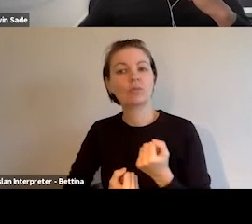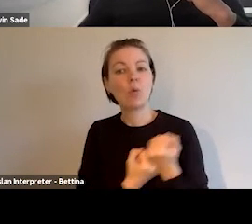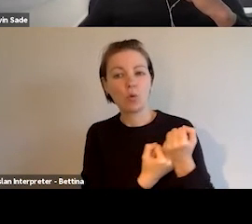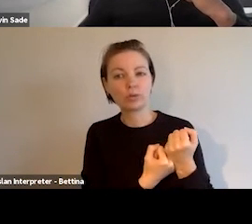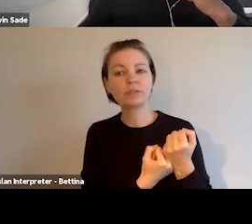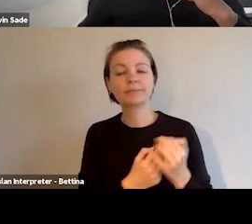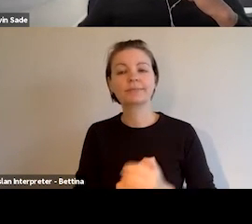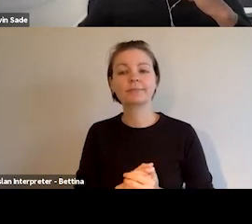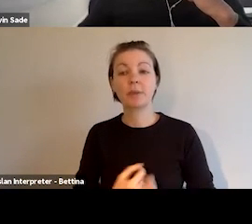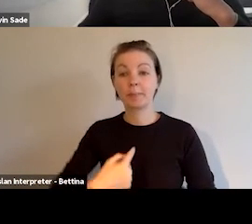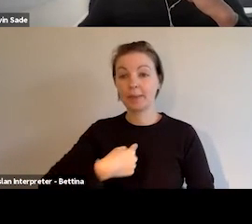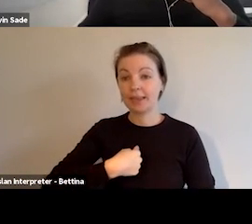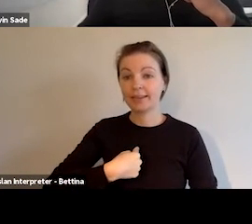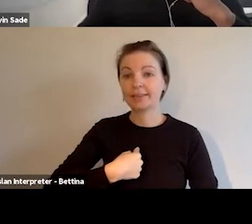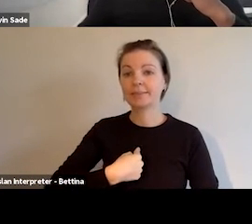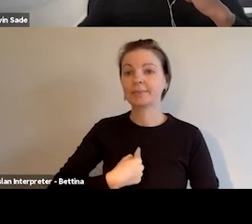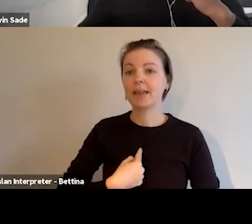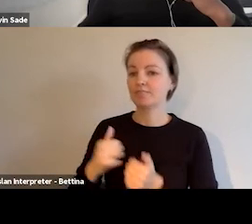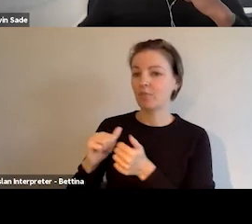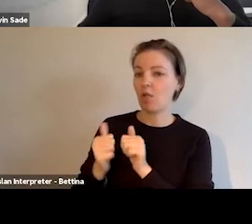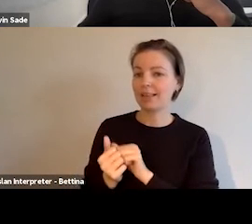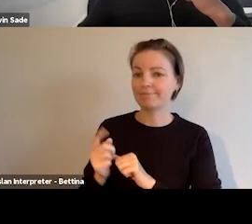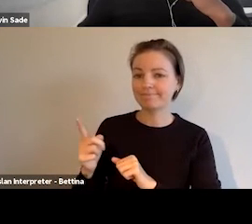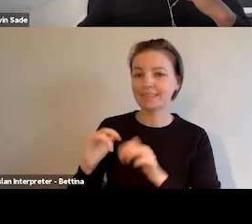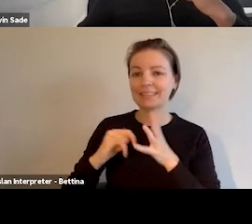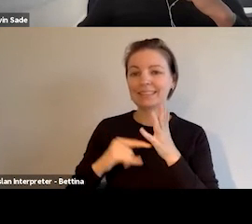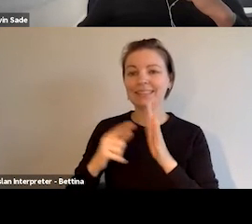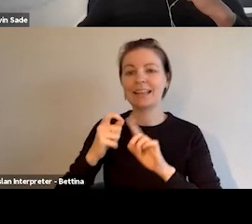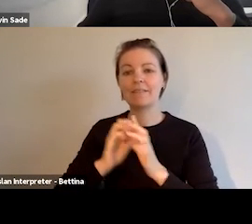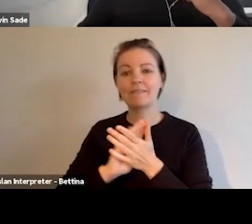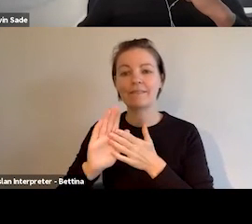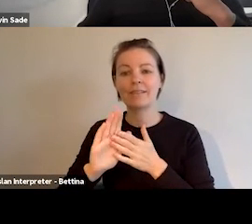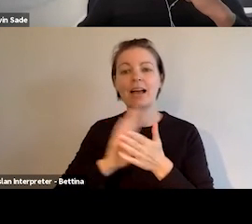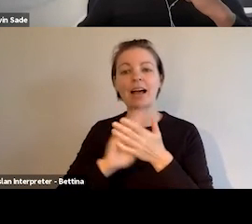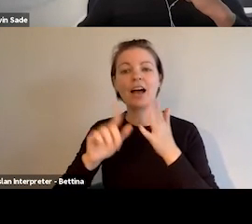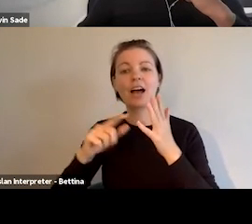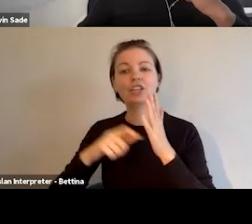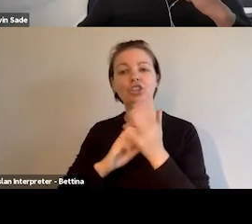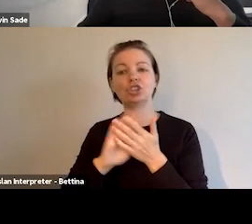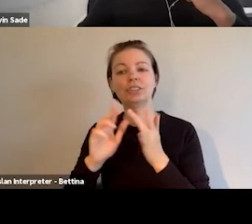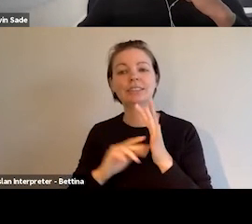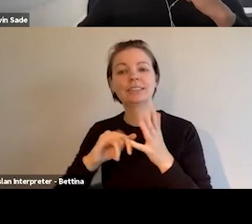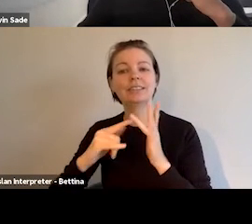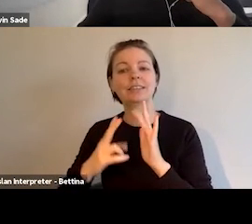So myself and my colleague Steph Hutchinson would work together with the students